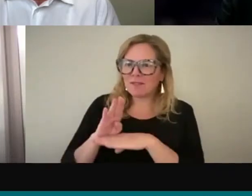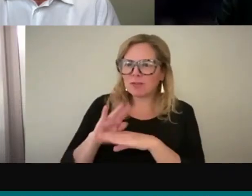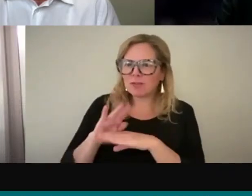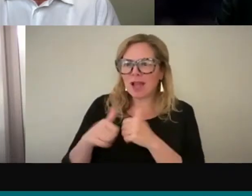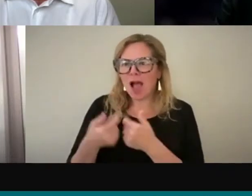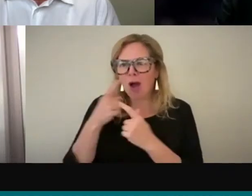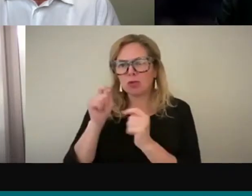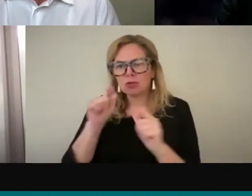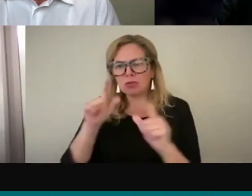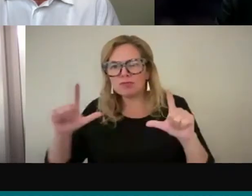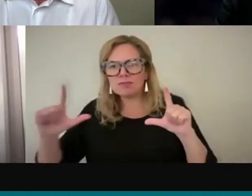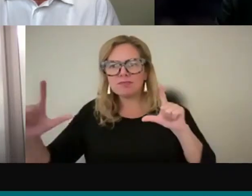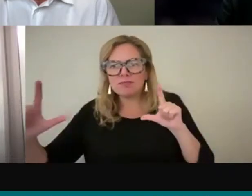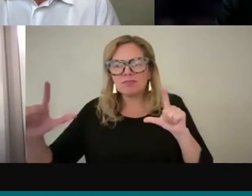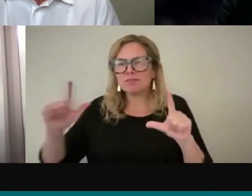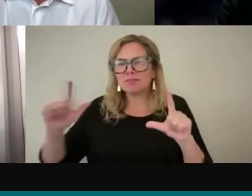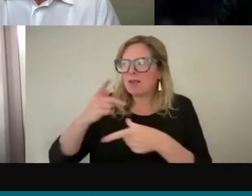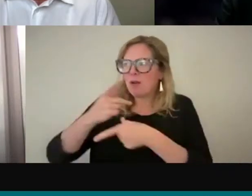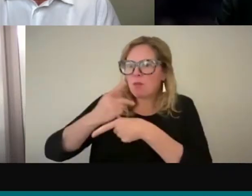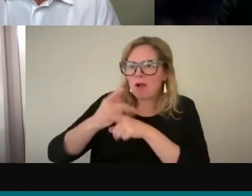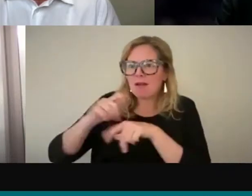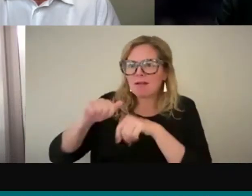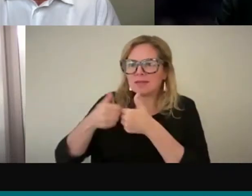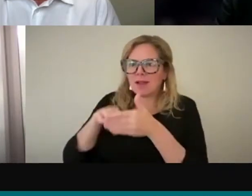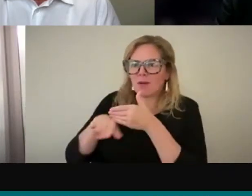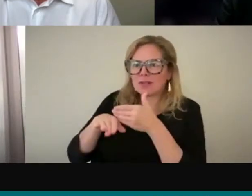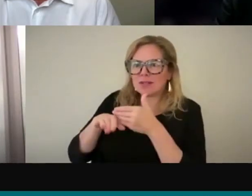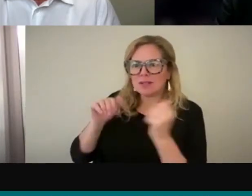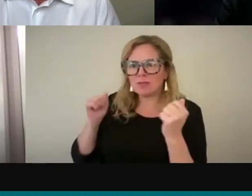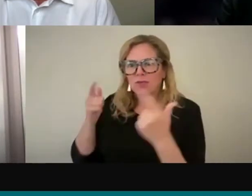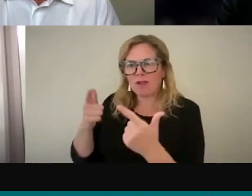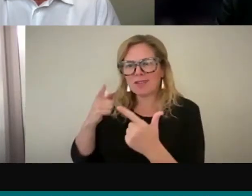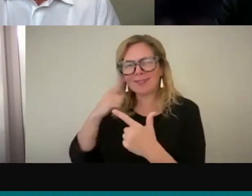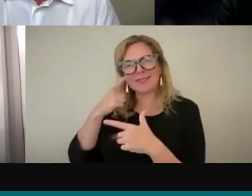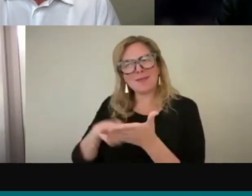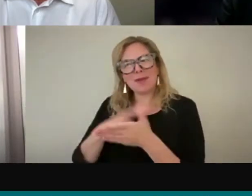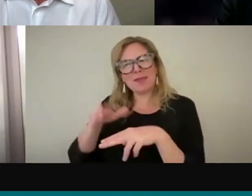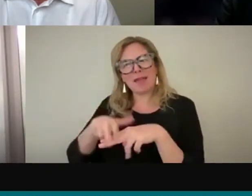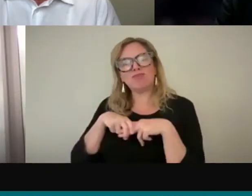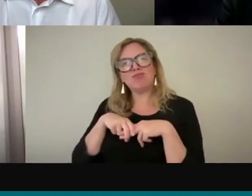everyone. Sometimes I sit in my office and think, how am I ever gonna do this, right?